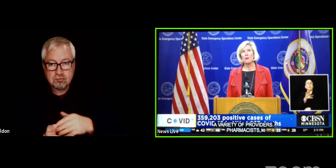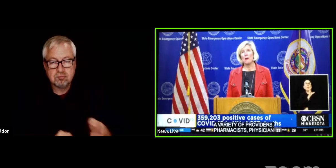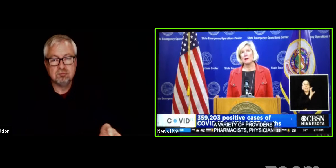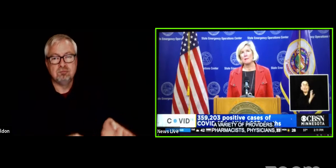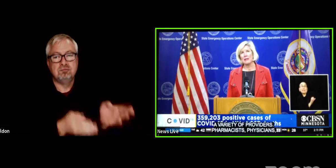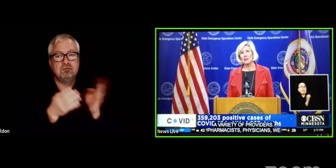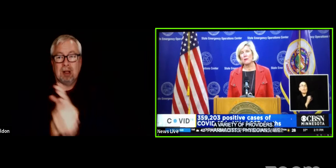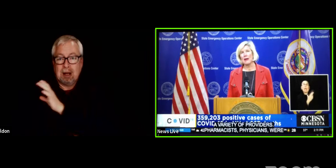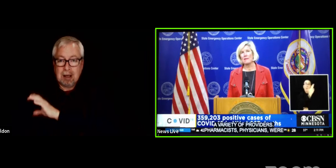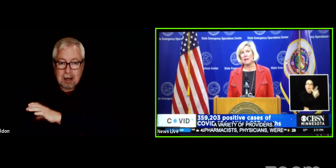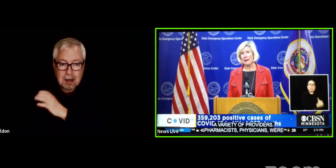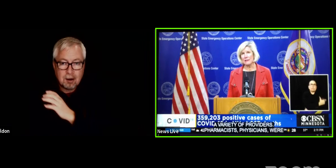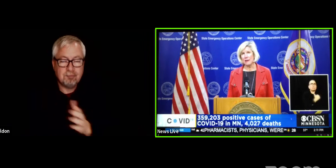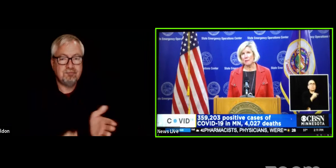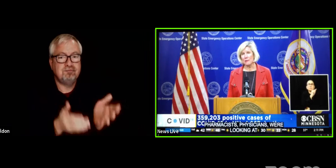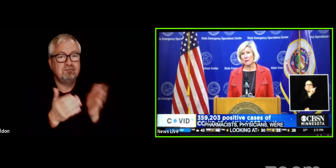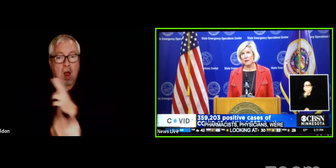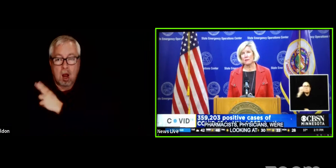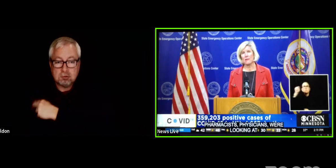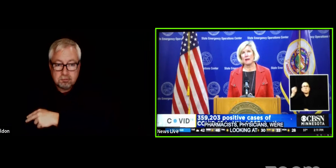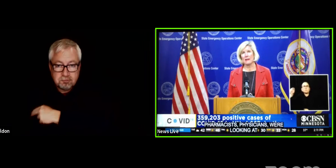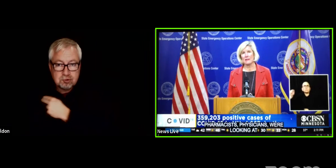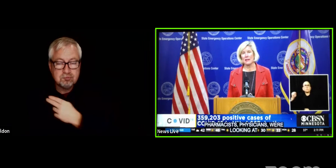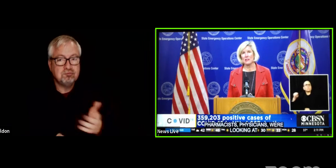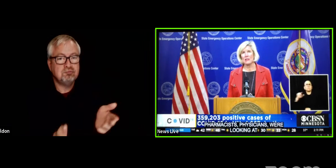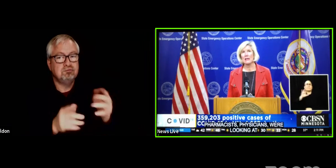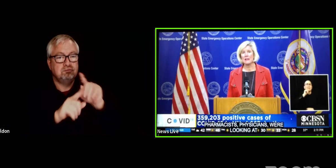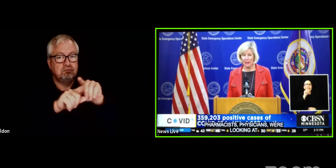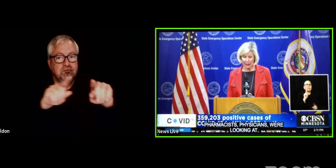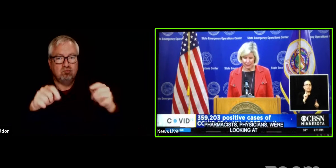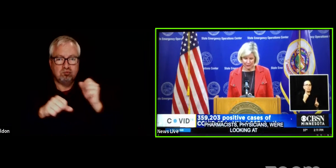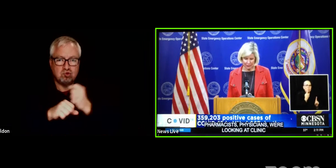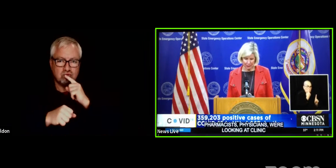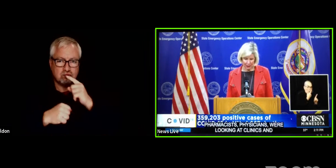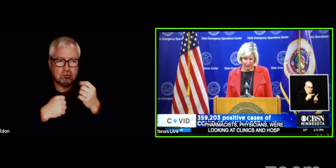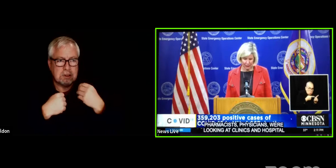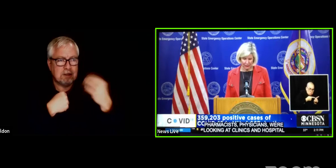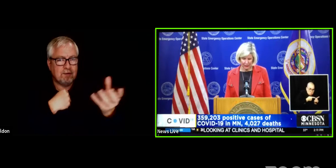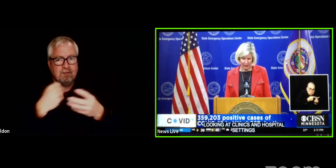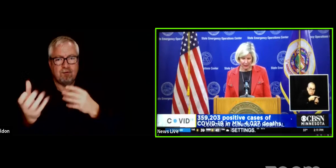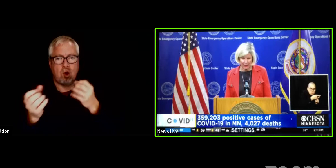SO WE WANT TO MAKE SURE THAT WE HAVE LOTS OF OPPORTUNITIES FOR VACCINATION IN LOTS OF DIFFERENT PARTS OF THE STATE.